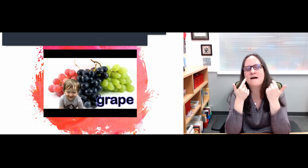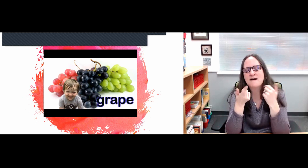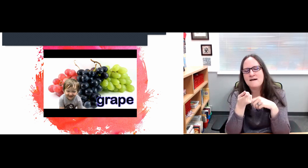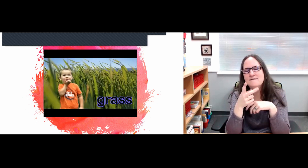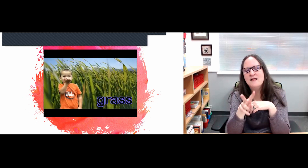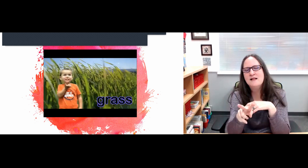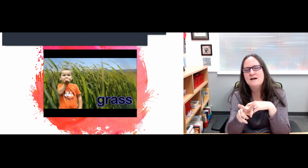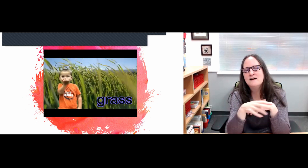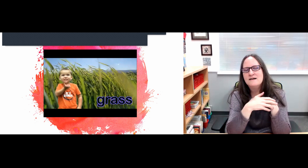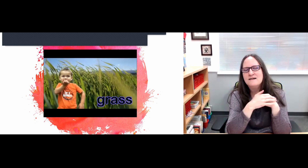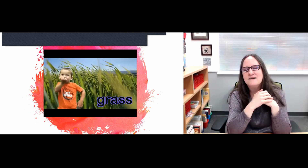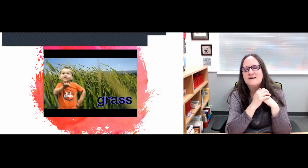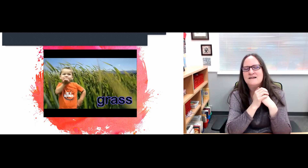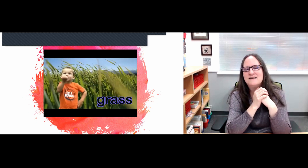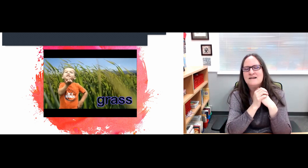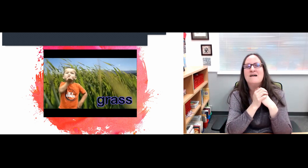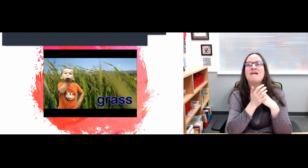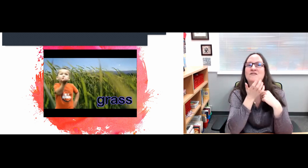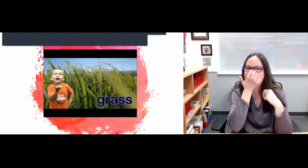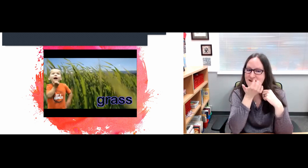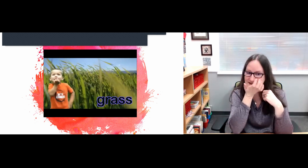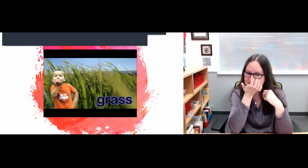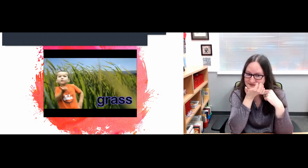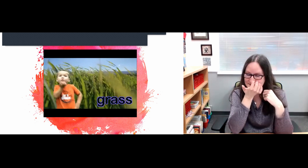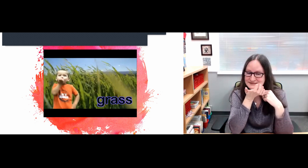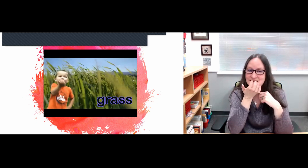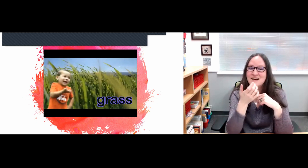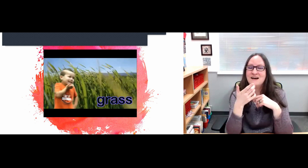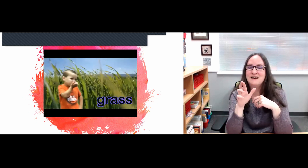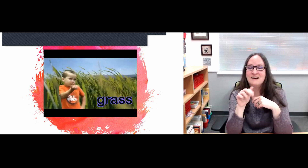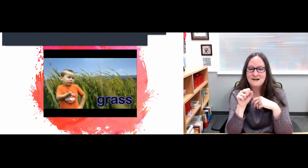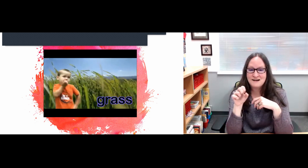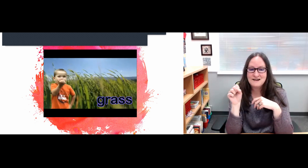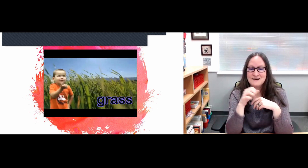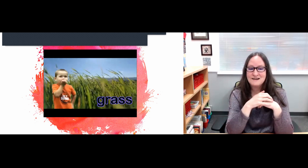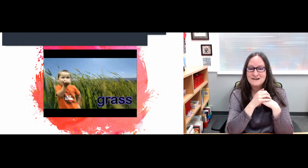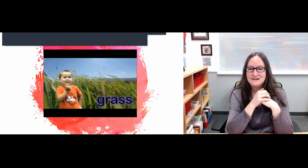He's just so cute because he's laughing. Grass. Yes.